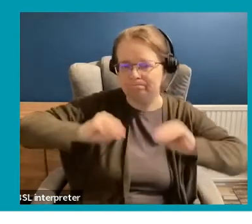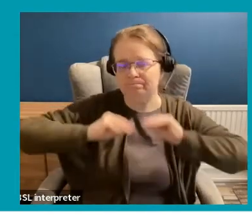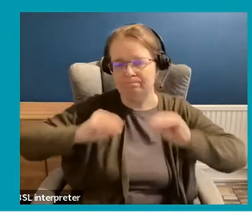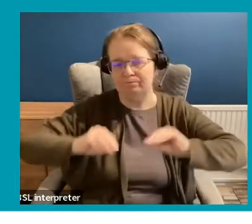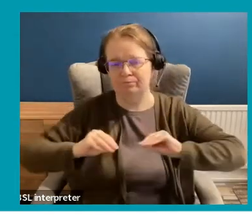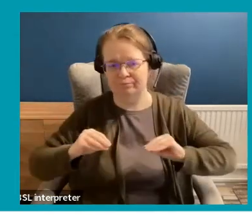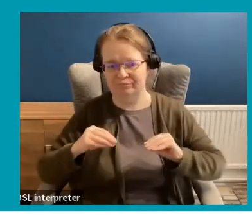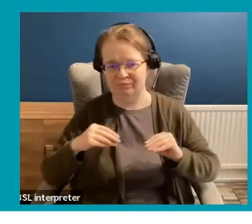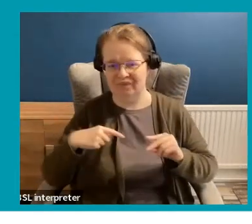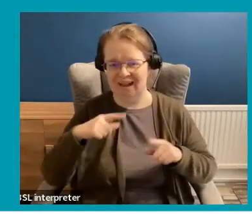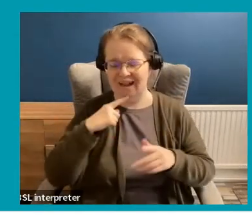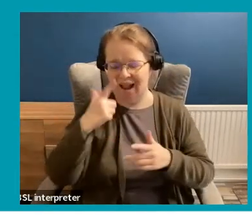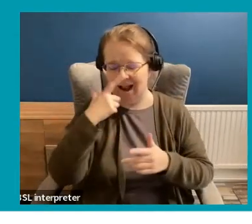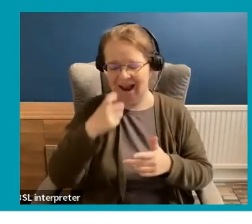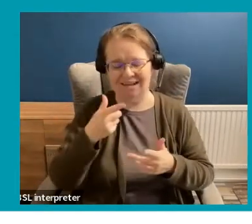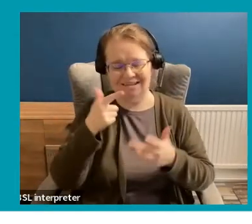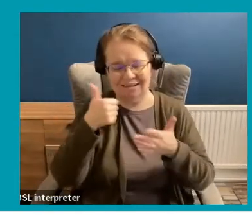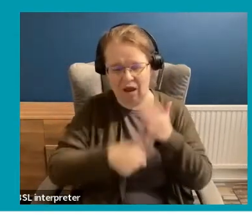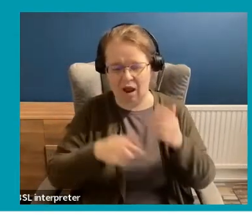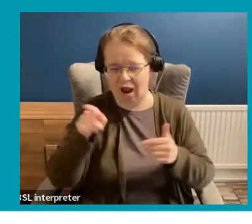it. The Chief Executive and their senior leadership team